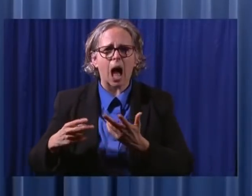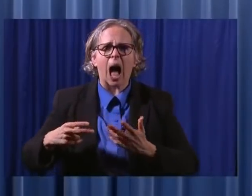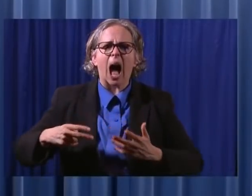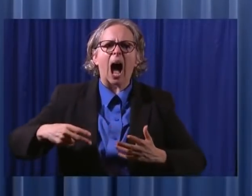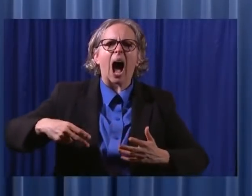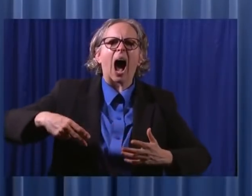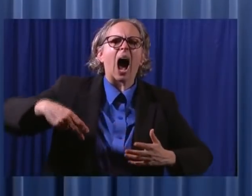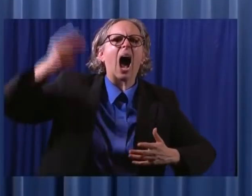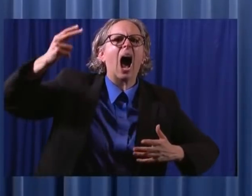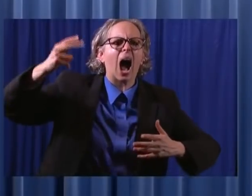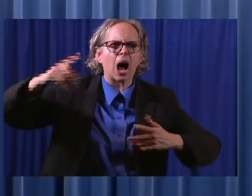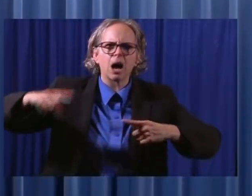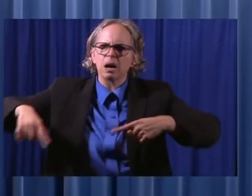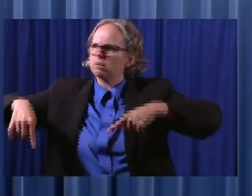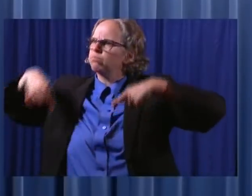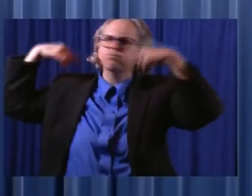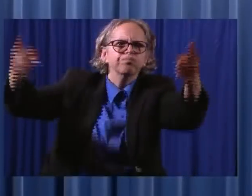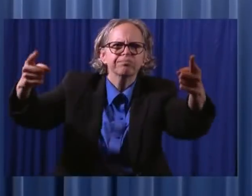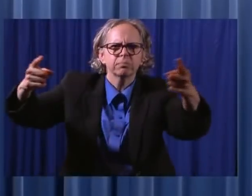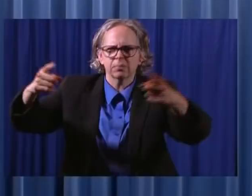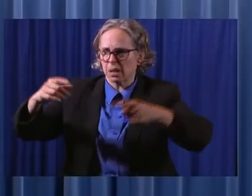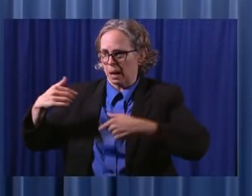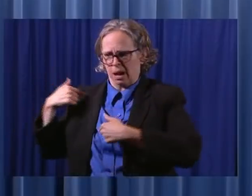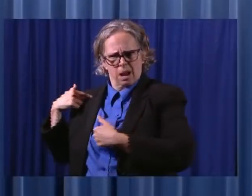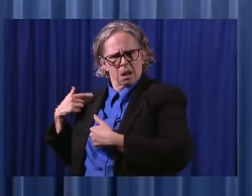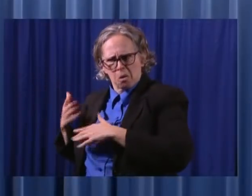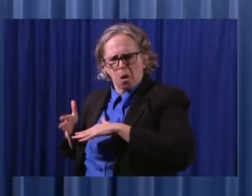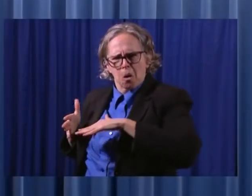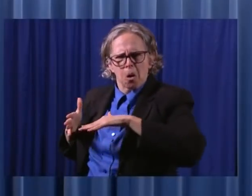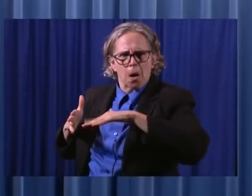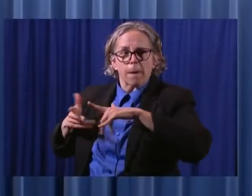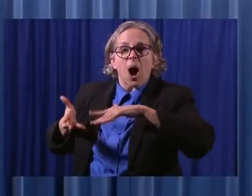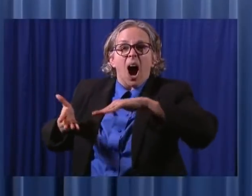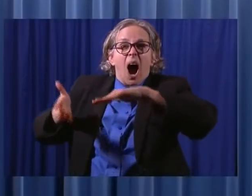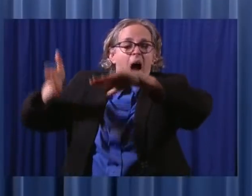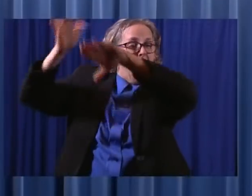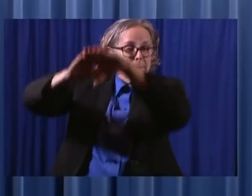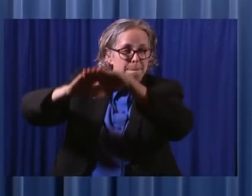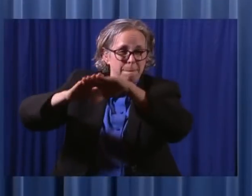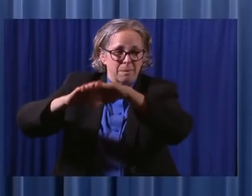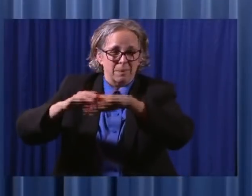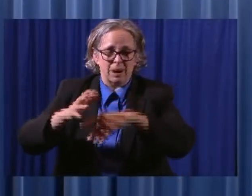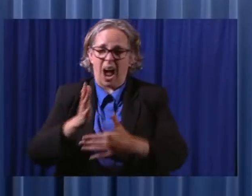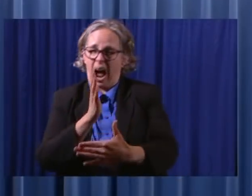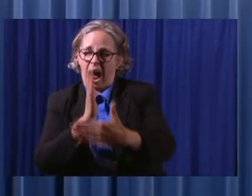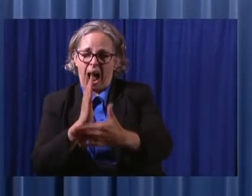CUYAHOGA COUNTY IS TOTAL NUMBER OF CASES WITH THE ONSET DATE DURING THE LAST TWO WEEKS ROSE HIGHER THAN ANY TWO WEEK PERIOD UNTIL NOW.